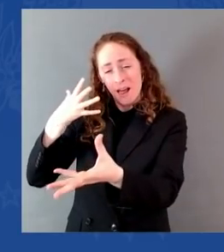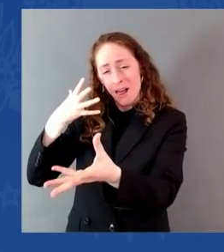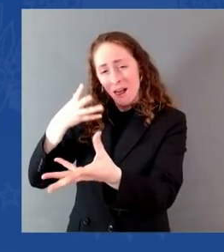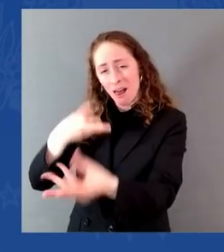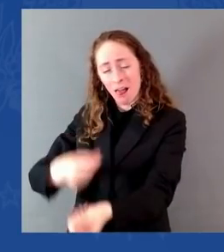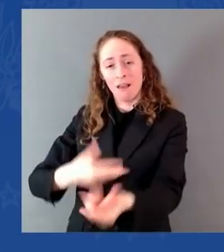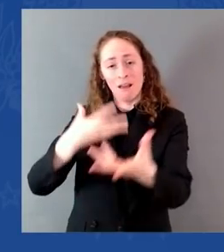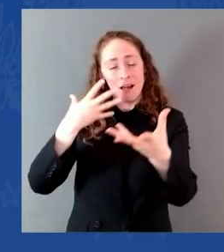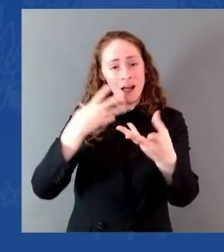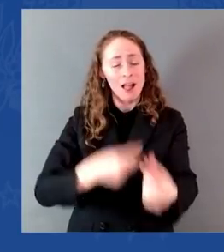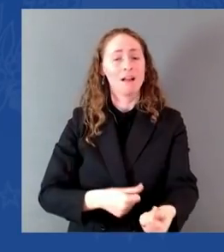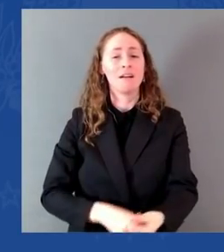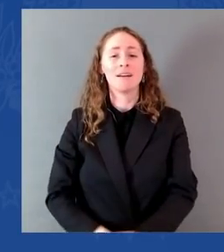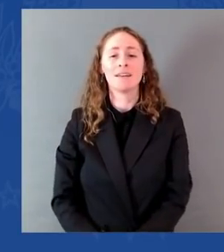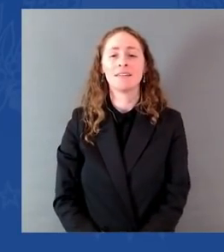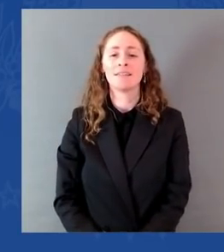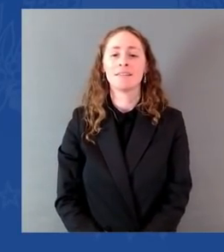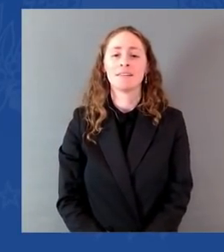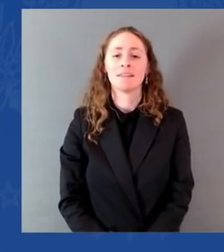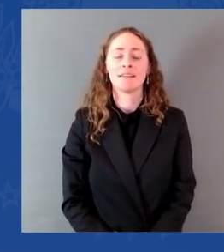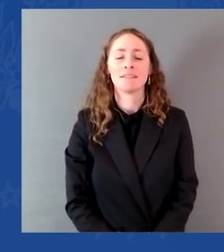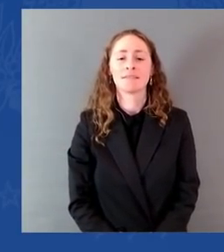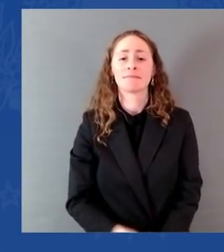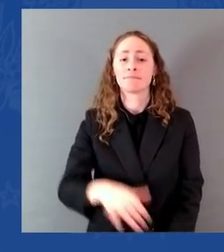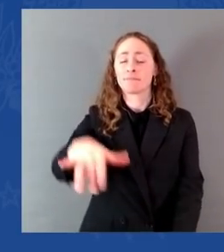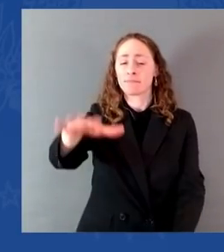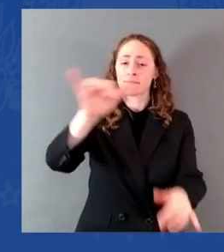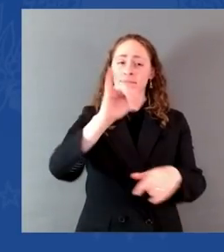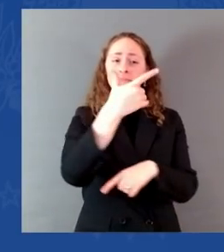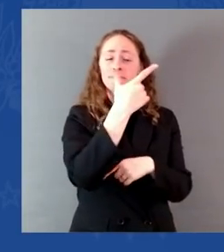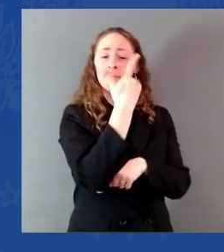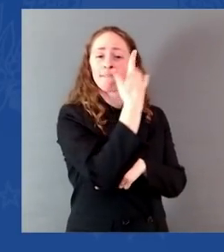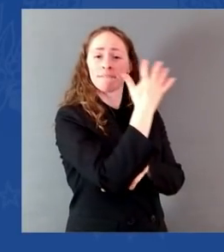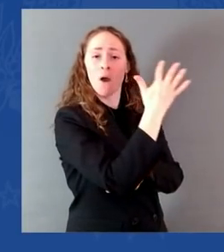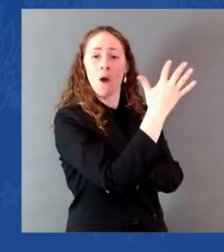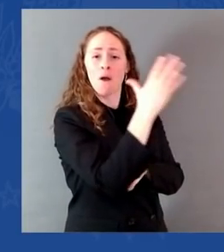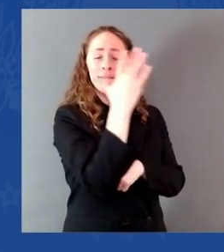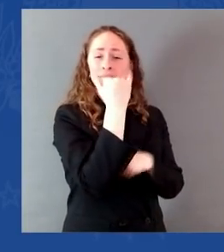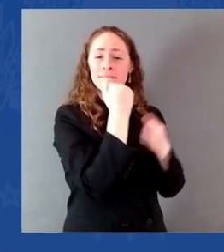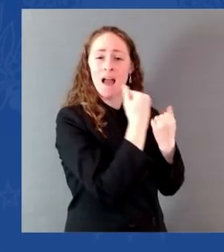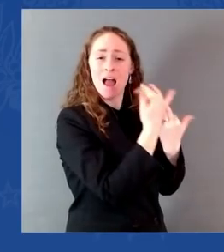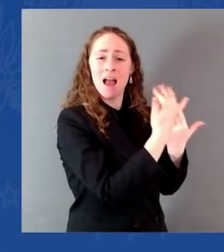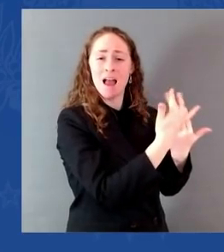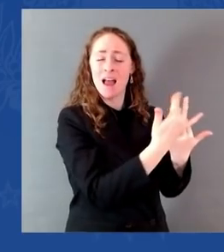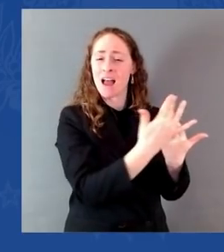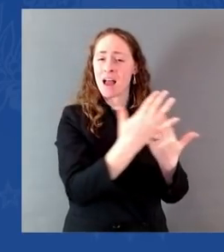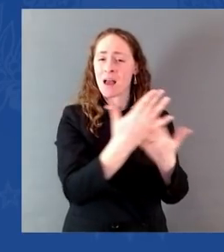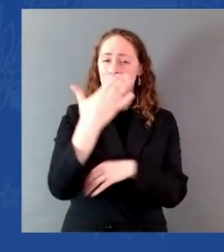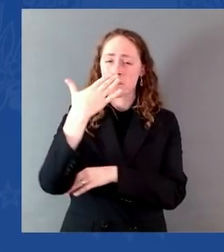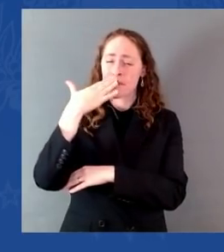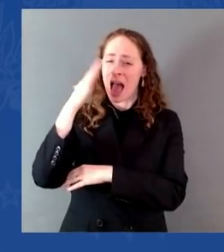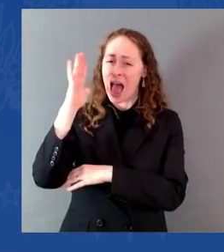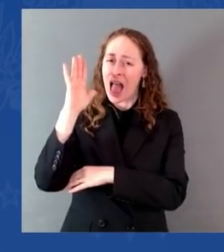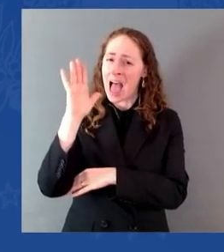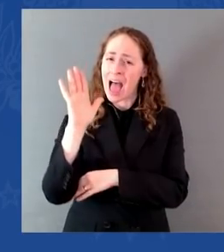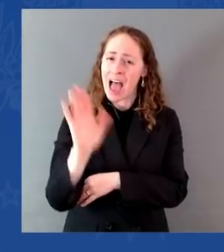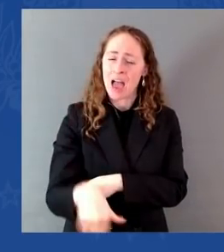burned to the ground than the entire square mileage of the state of New Jersey from Cape -- the Cape all the way up to New York City --